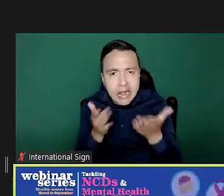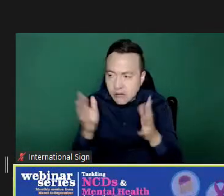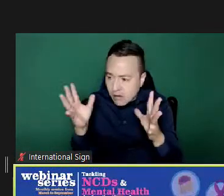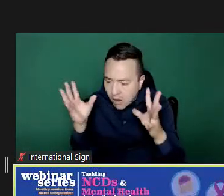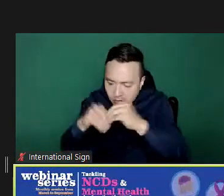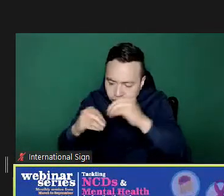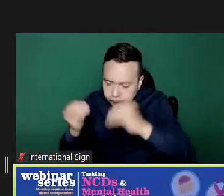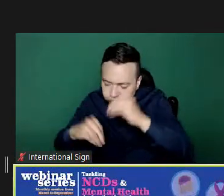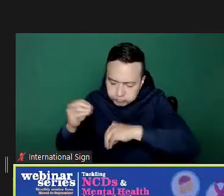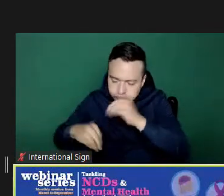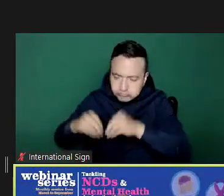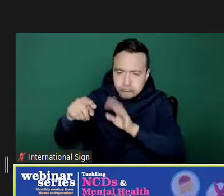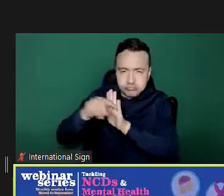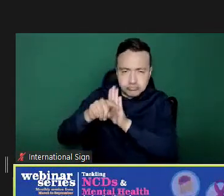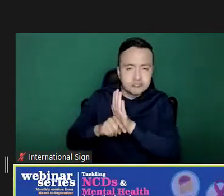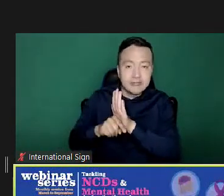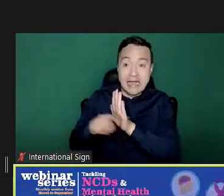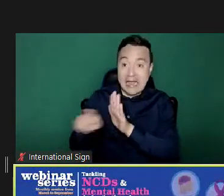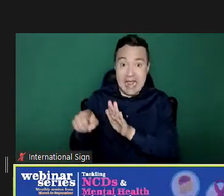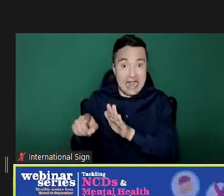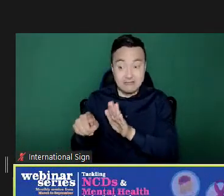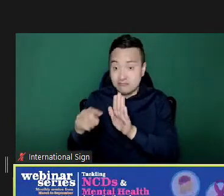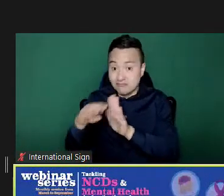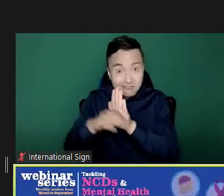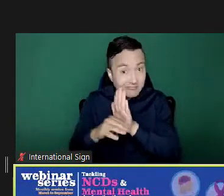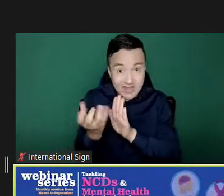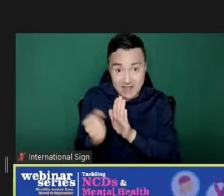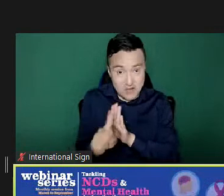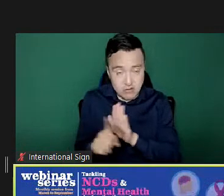sugar-sweetened beverages, et cetera, the consumption of